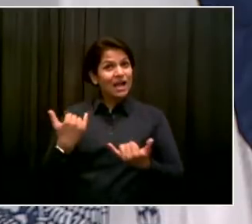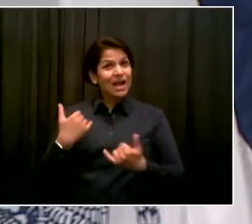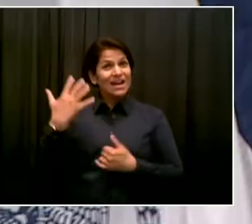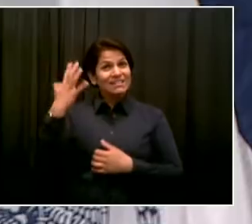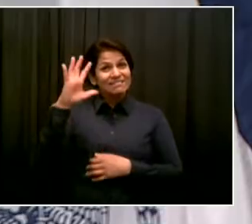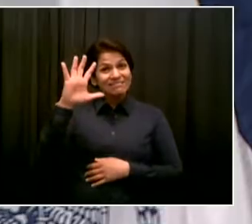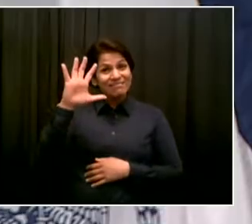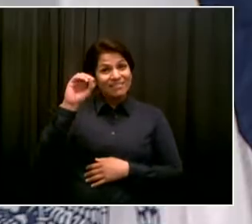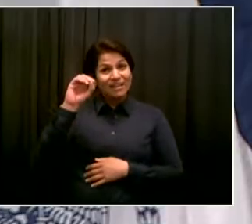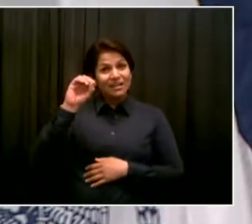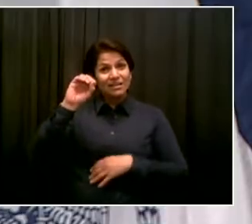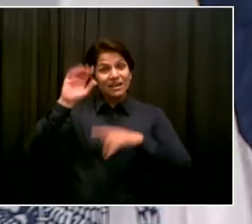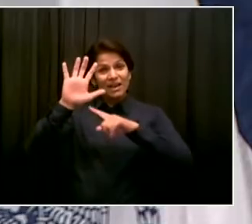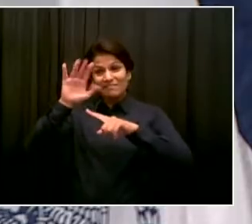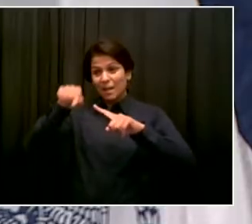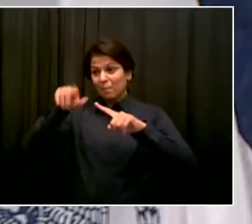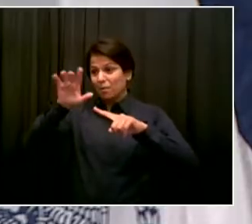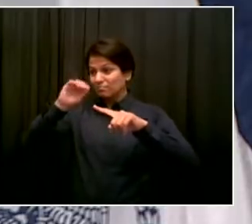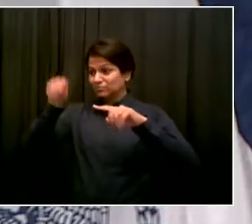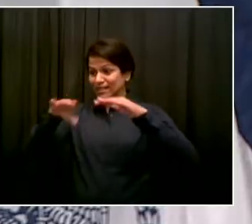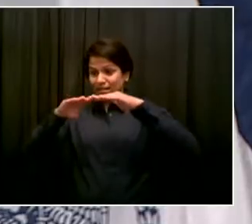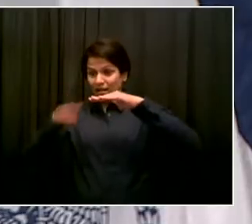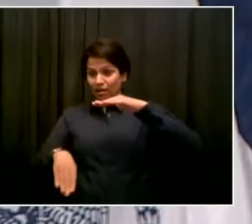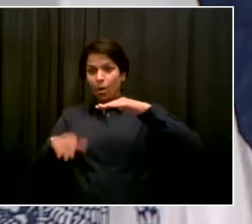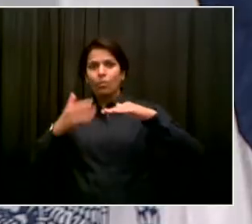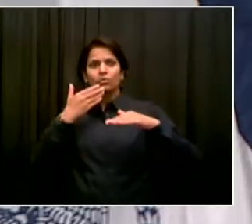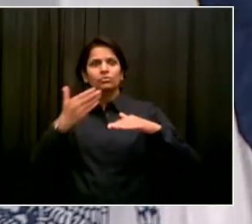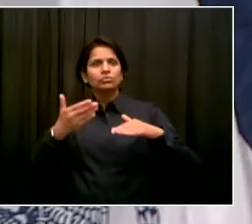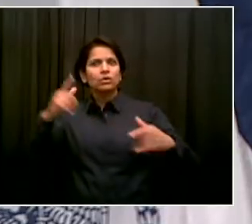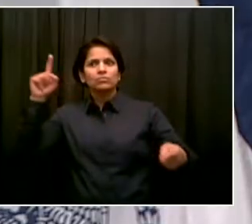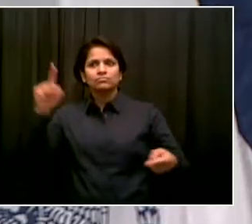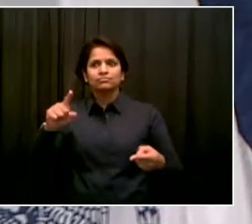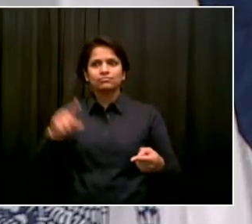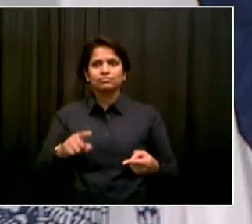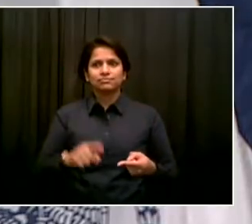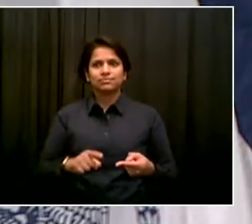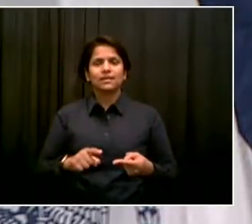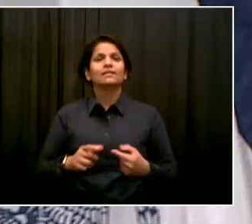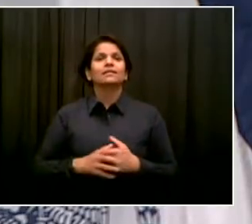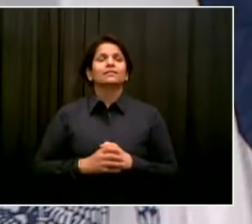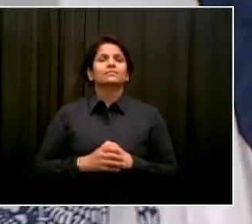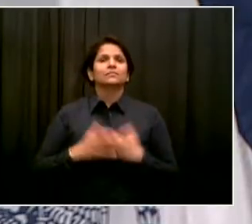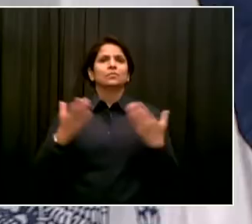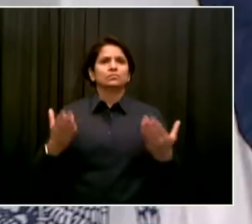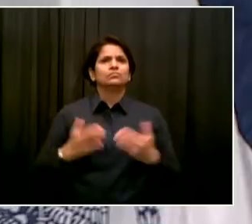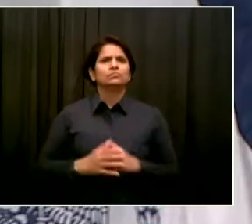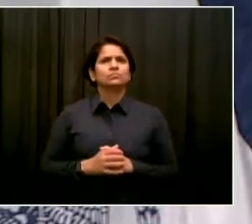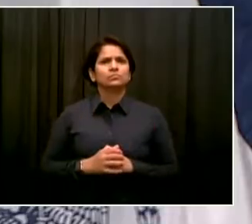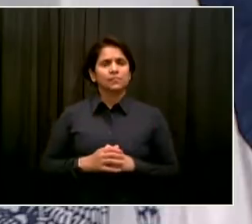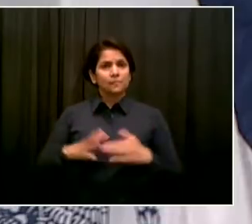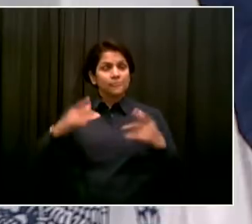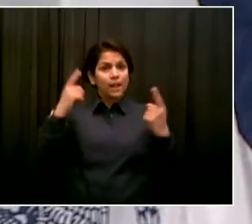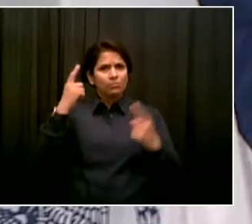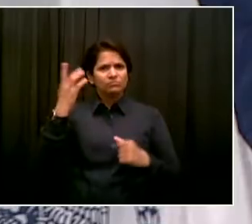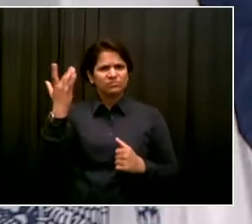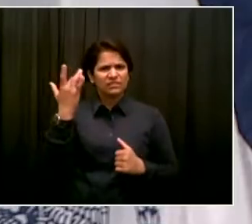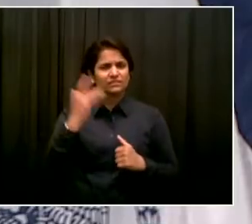TWO DAYS IN A ROW, BELOW THE 5%